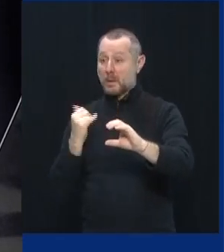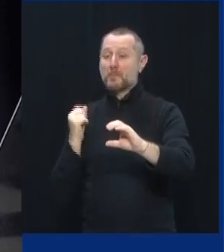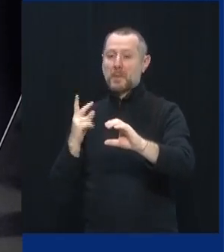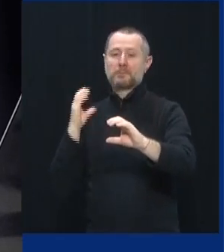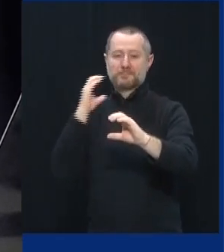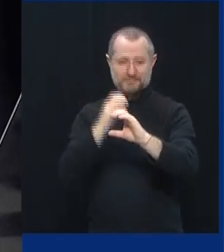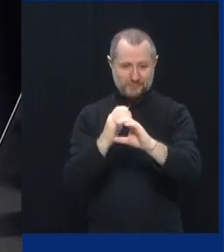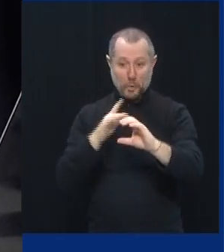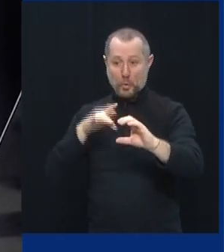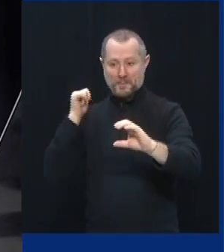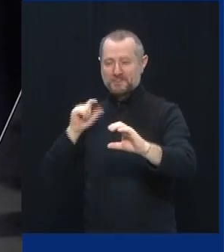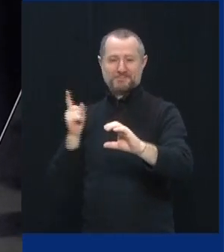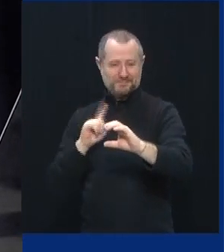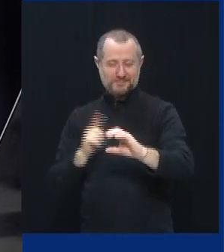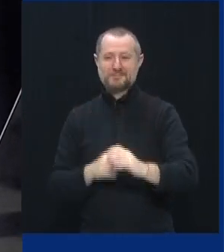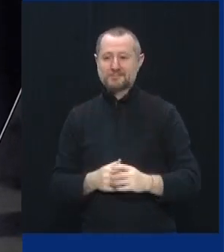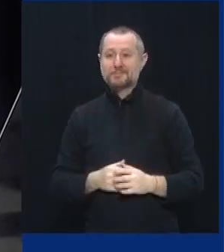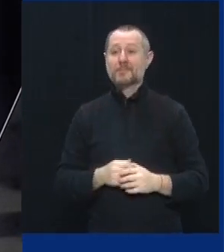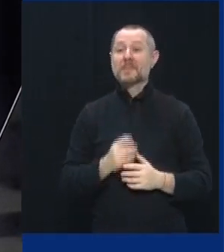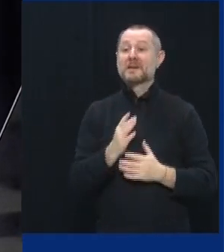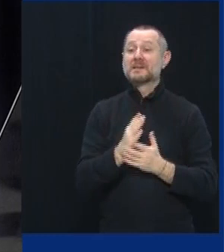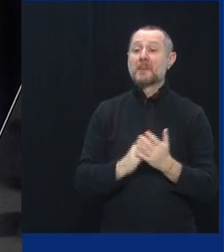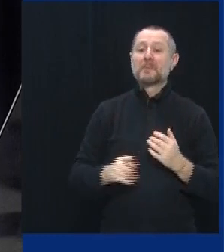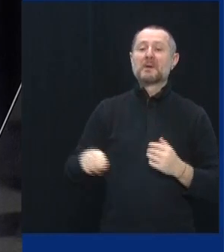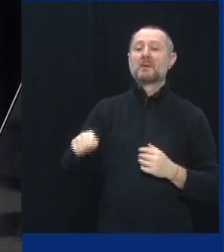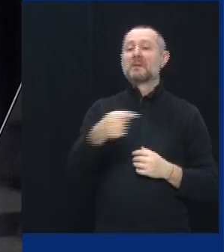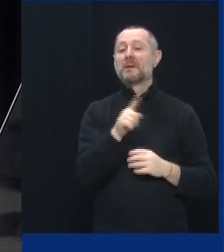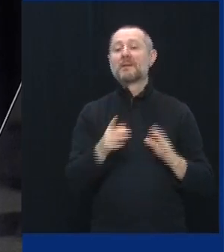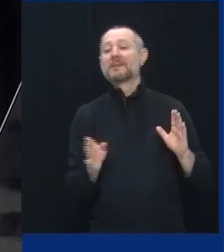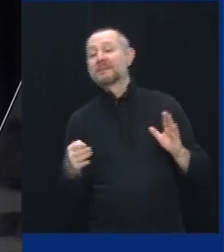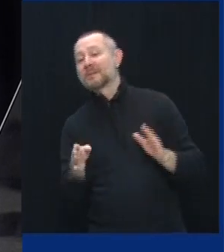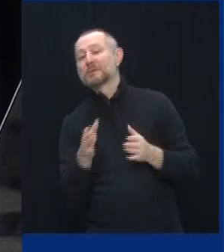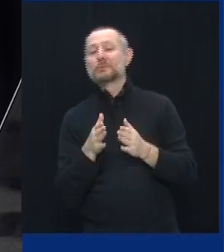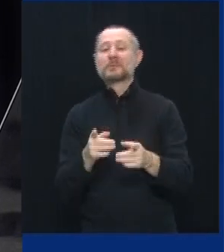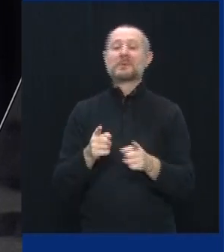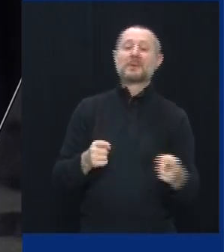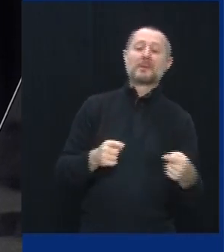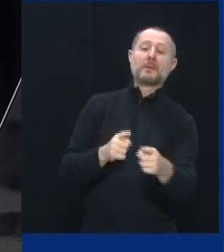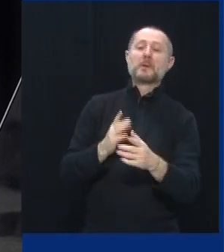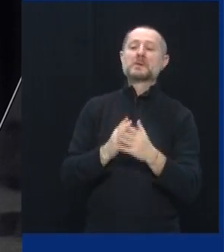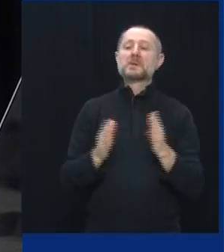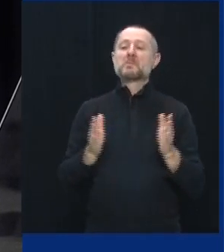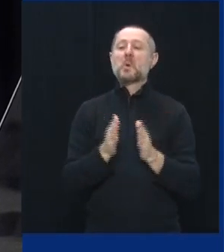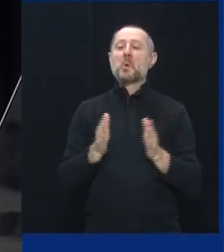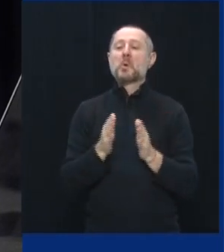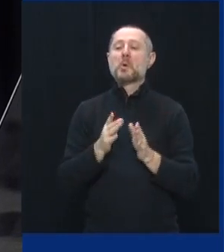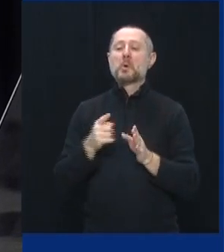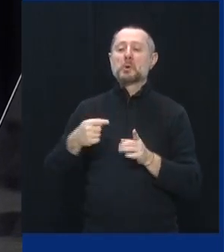REMOVE THE ARTICULATED BUSES AND CHAIN ALL 40-FOOT BUSES CONTINUED US TO PROVIDE SERVICE THROUGHOUT THE EVENT.